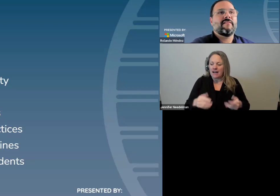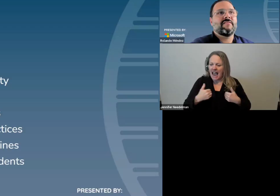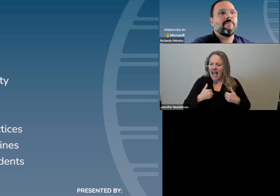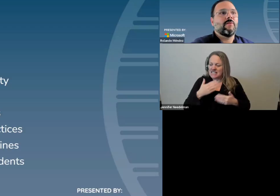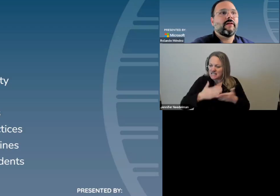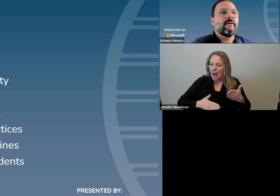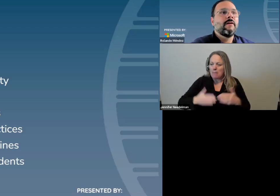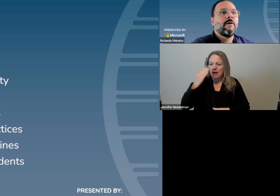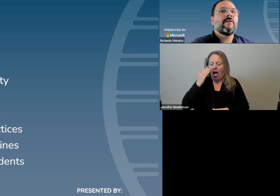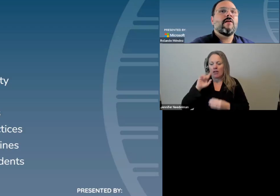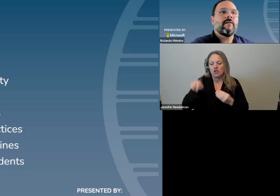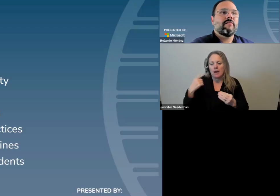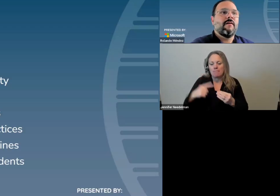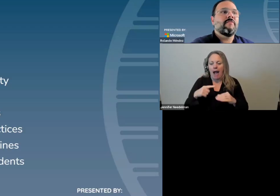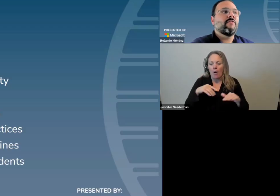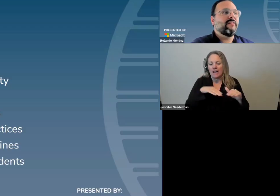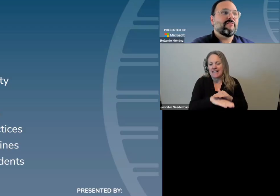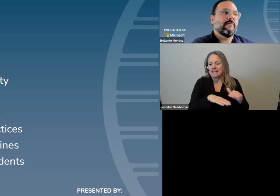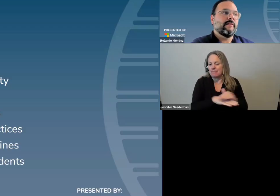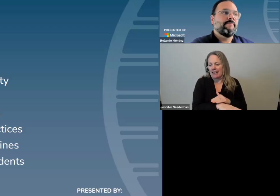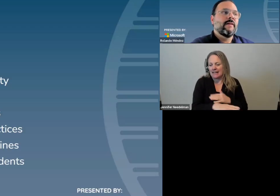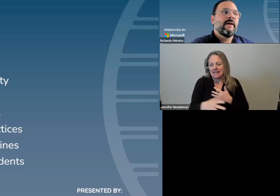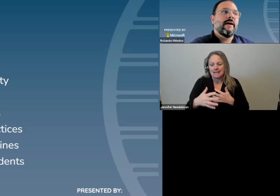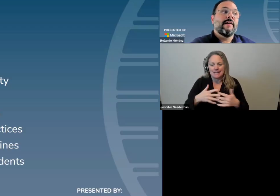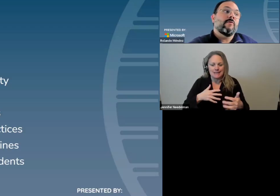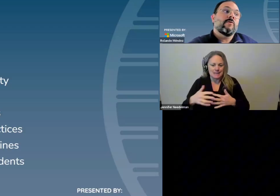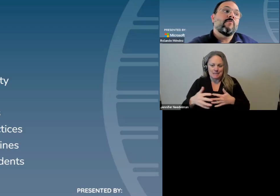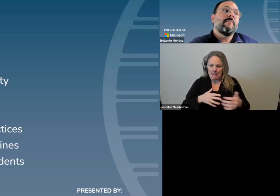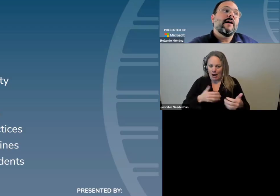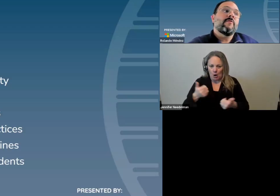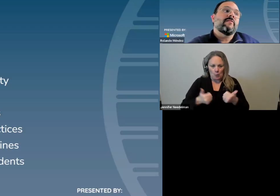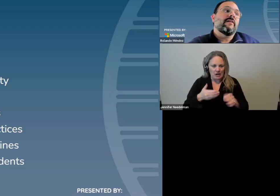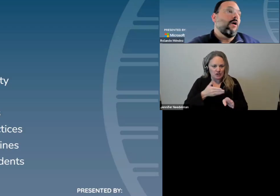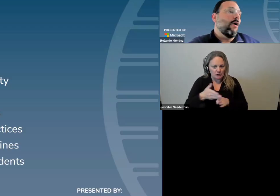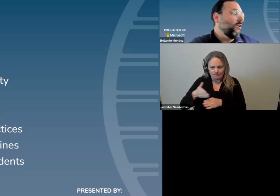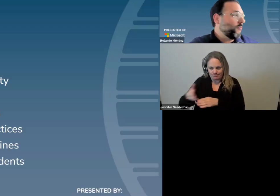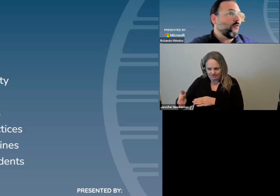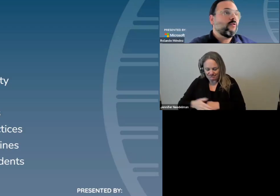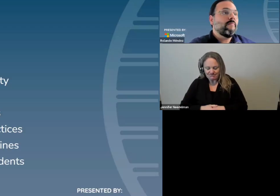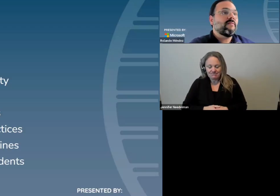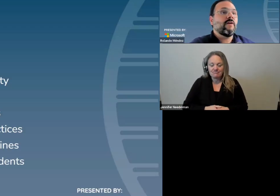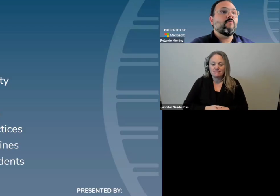about accessibility regardless of their discipline. And a good reminder is that all of our programs